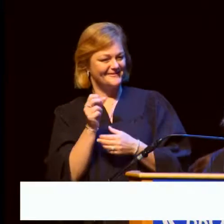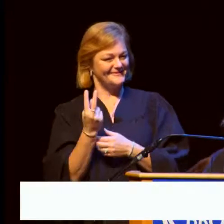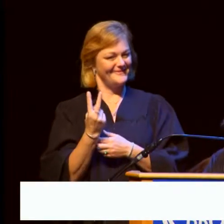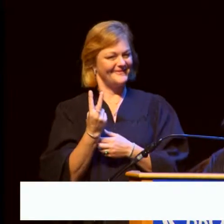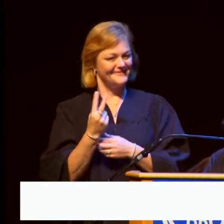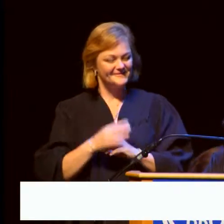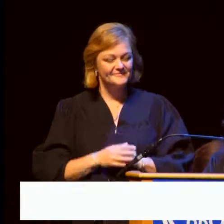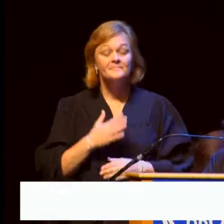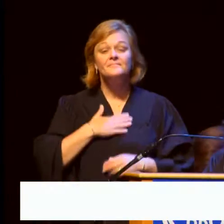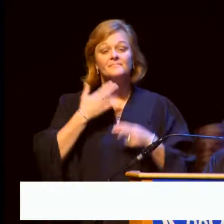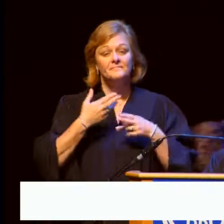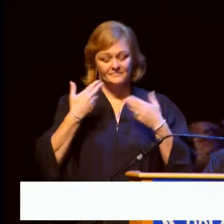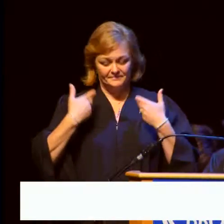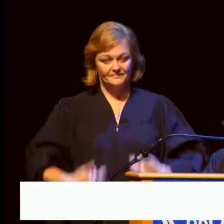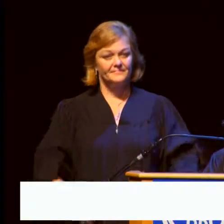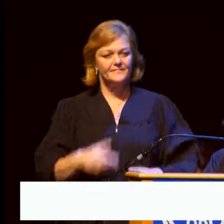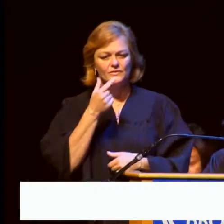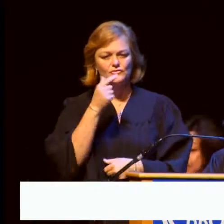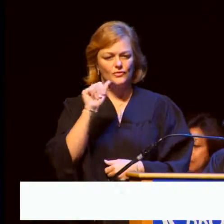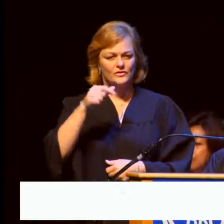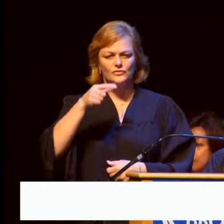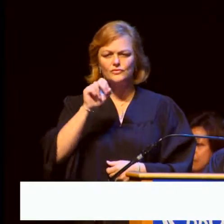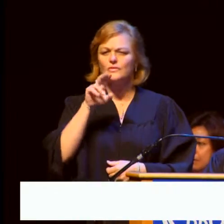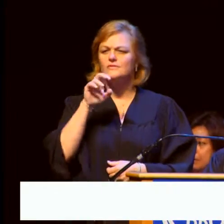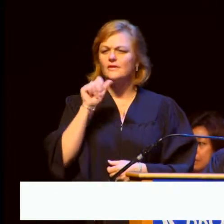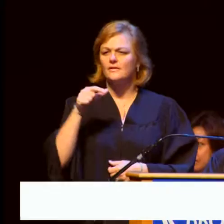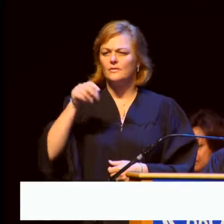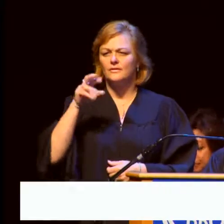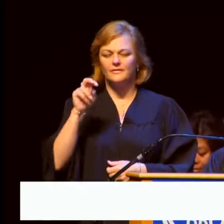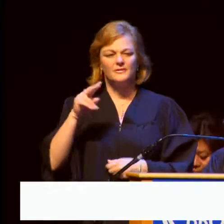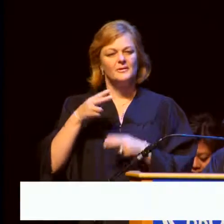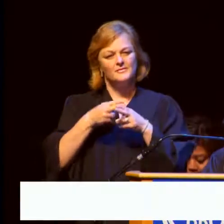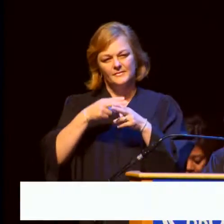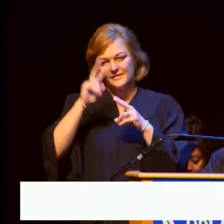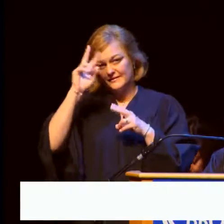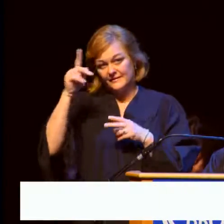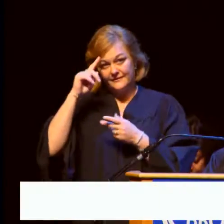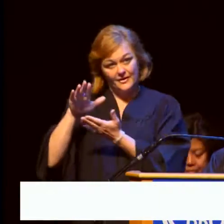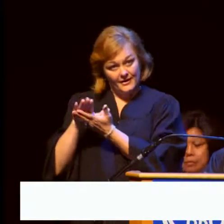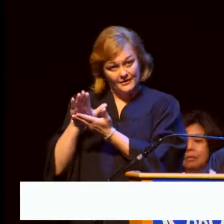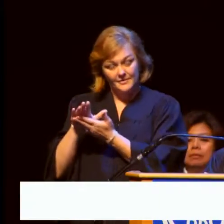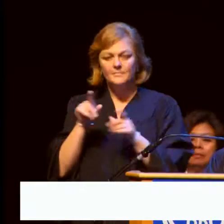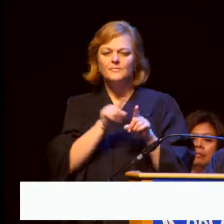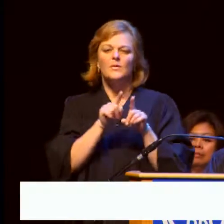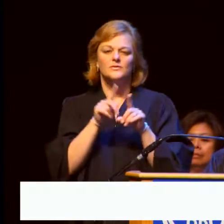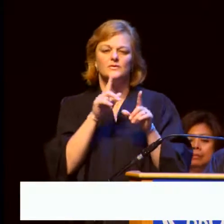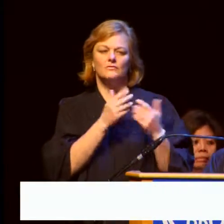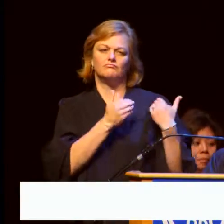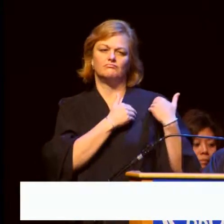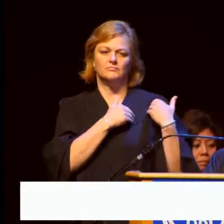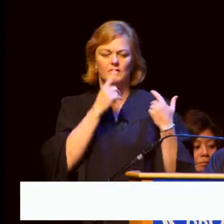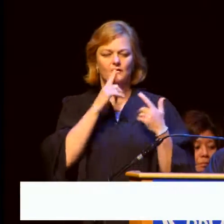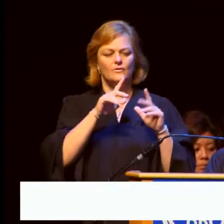MY NAME IS GEORGIA QUARTARO. I'M ACTING VICE PRESIDENT ACADEMIC AND DEAN OF THE CENTRE FOR PREPARATORY AND LIBERAL STUDIES.